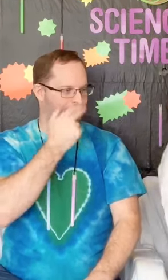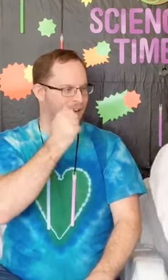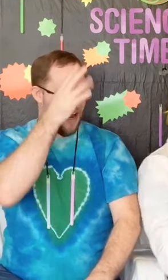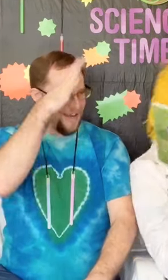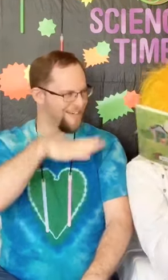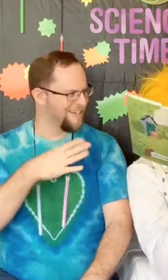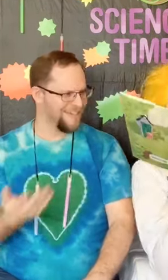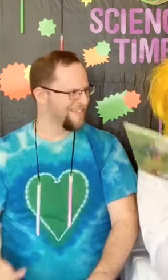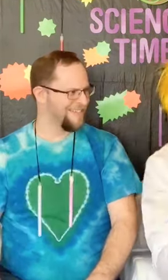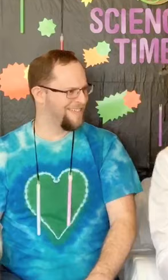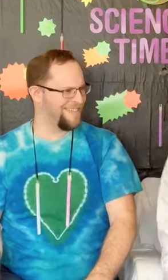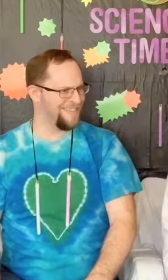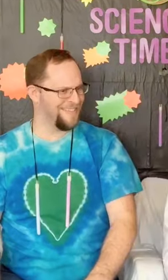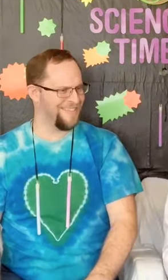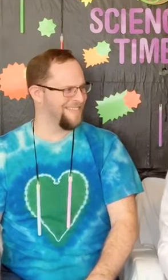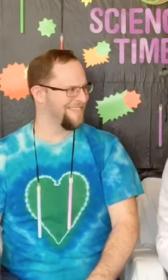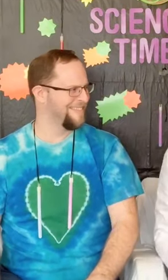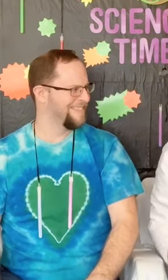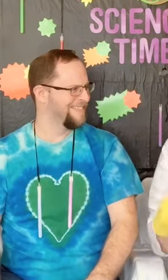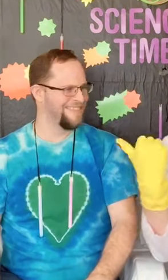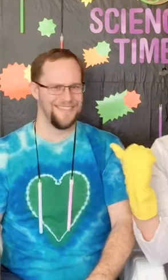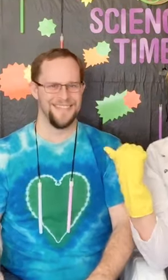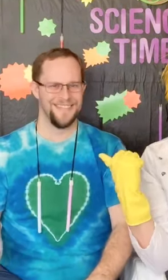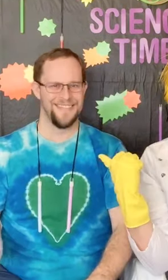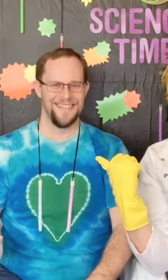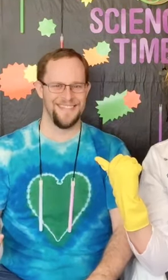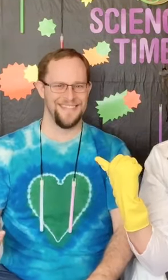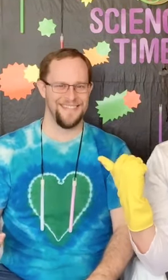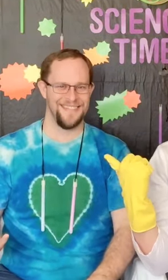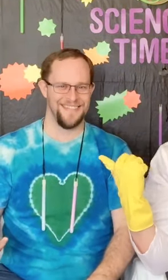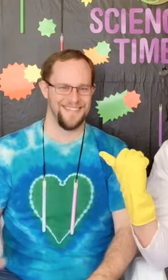fun guy? CALI: He has jokes about all kinds of "punny"